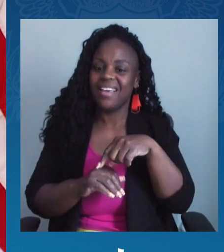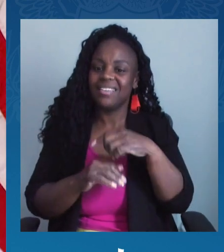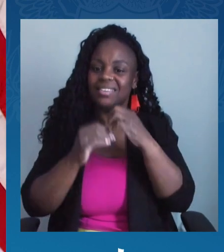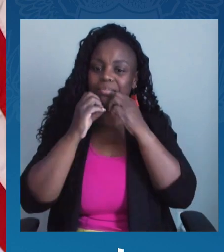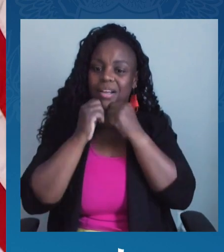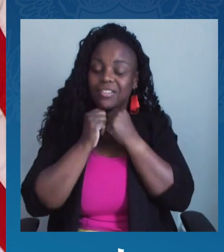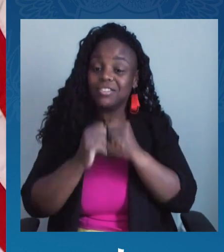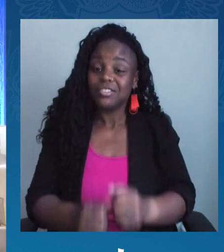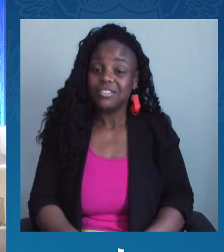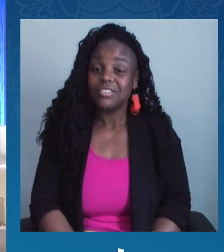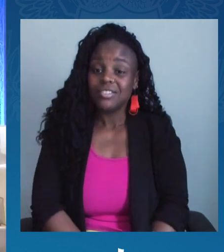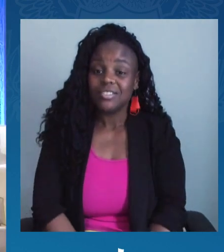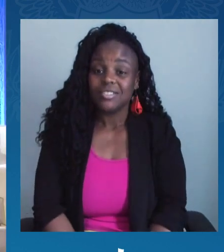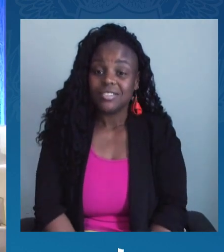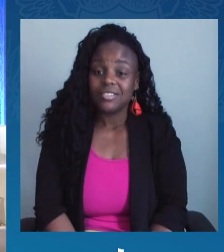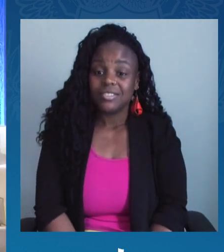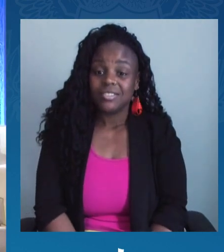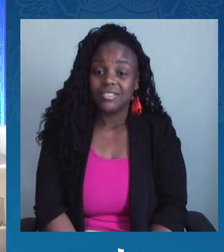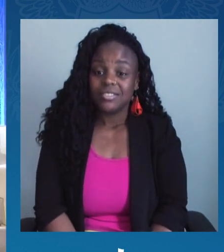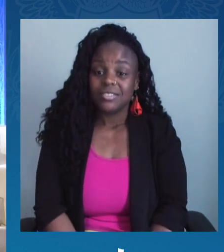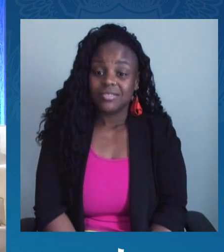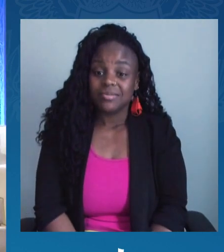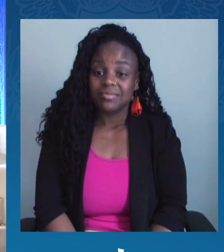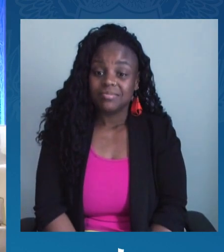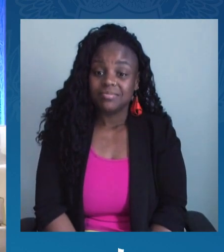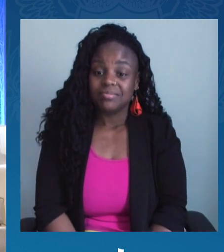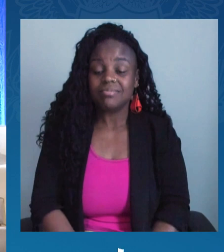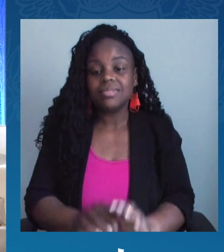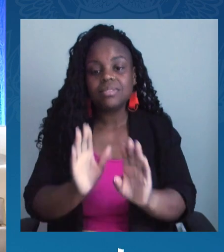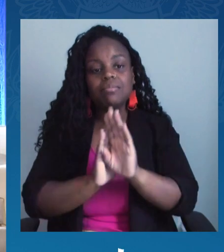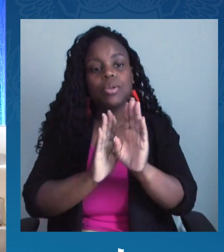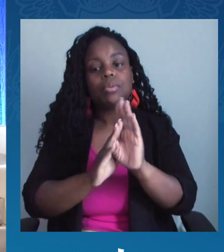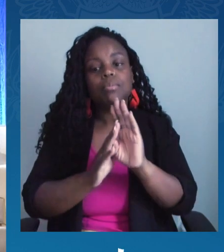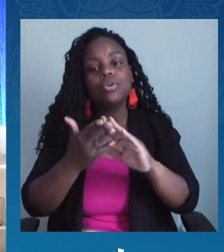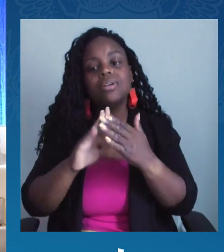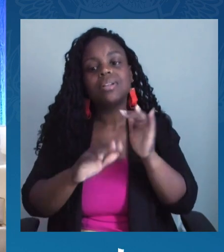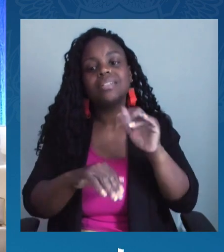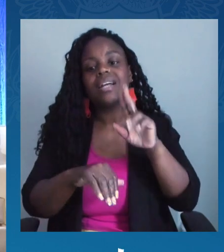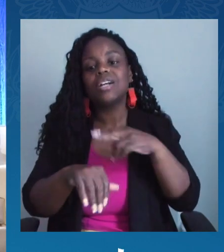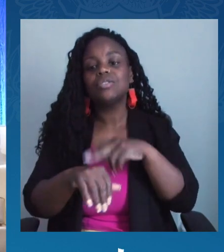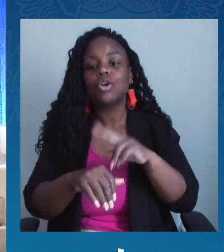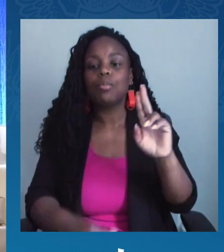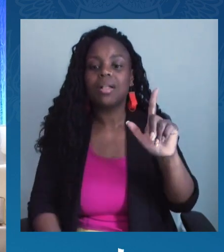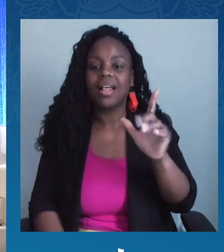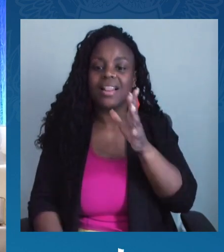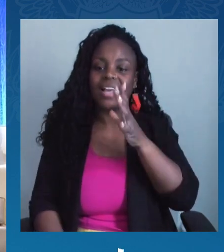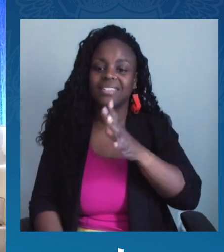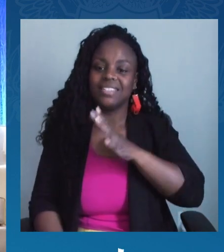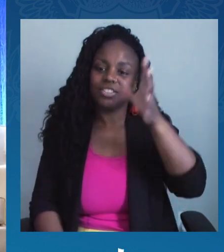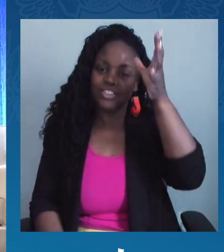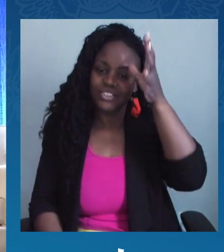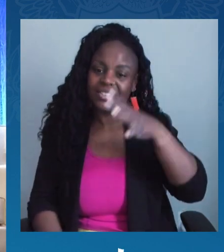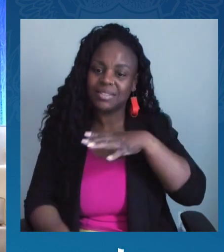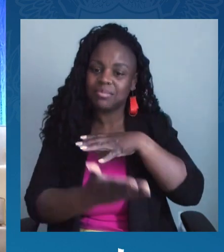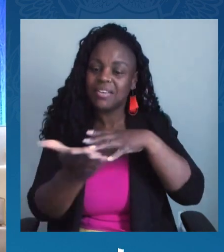Mayor Woodfin: Let's build communities. National Urban League plays and gentlemen, the vice president, United States, Kamala Harris.